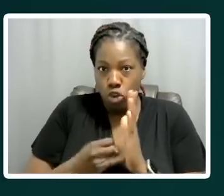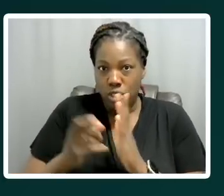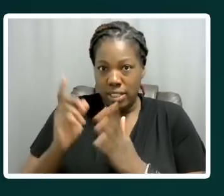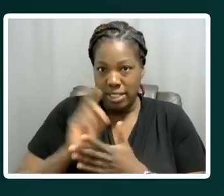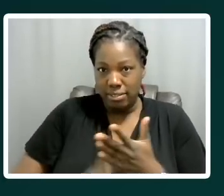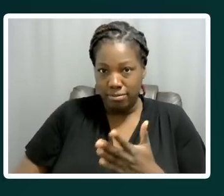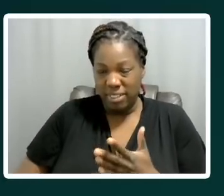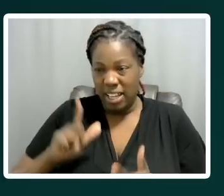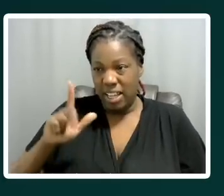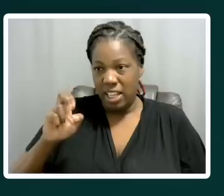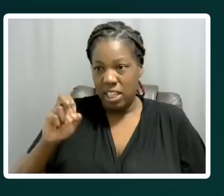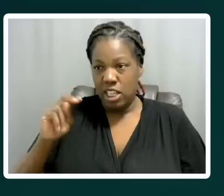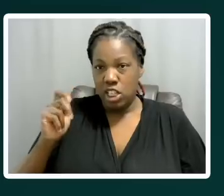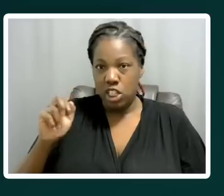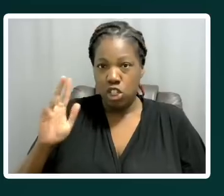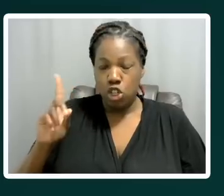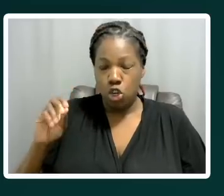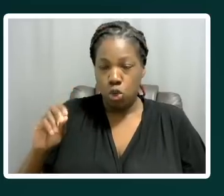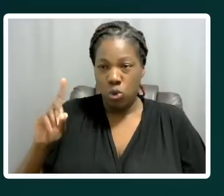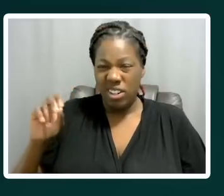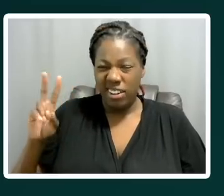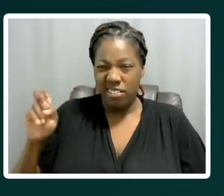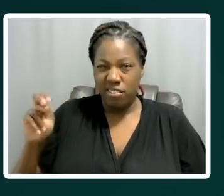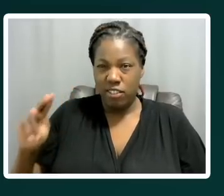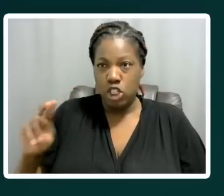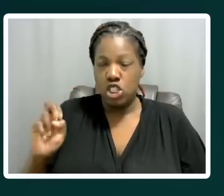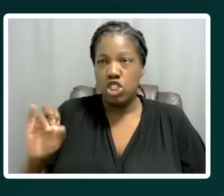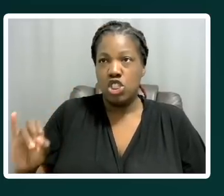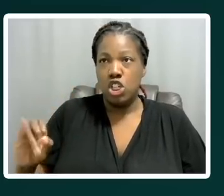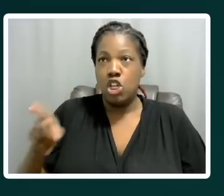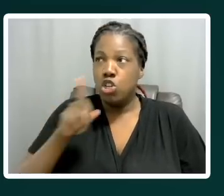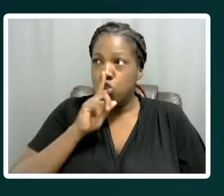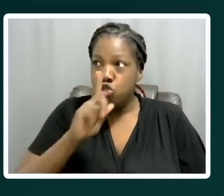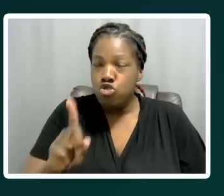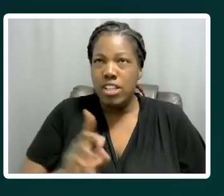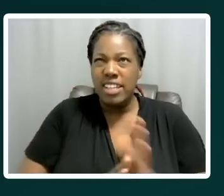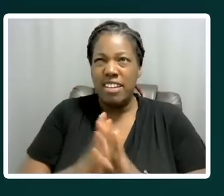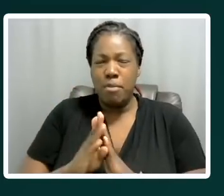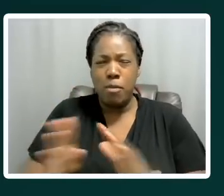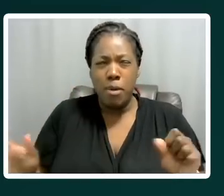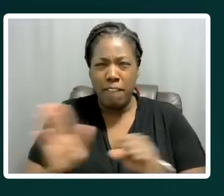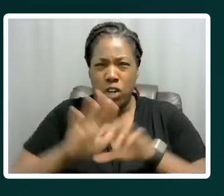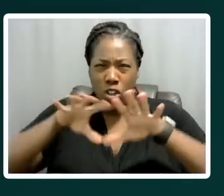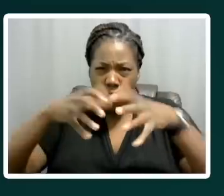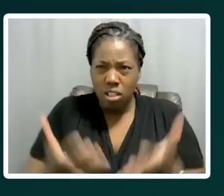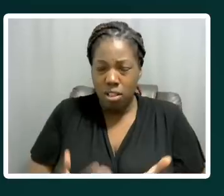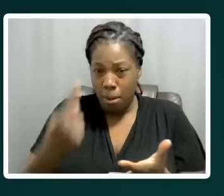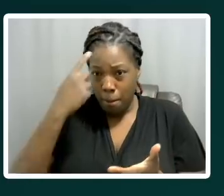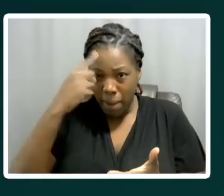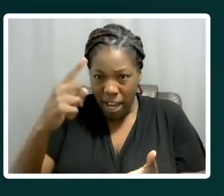to develop a complete mind, study the science of art, study the art of science, learn how to see,